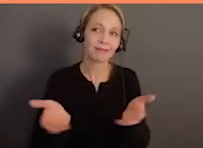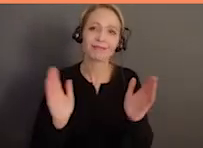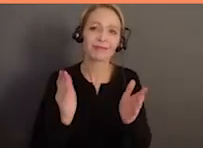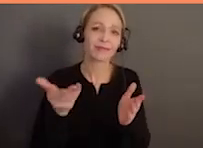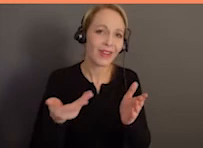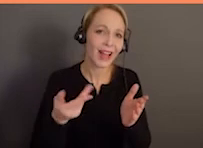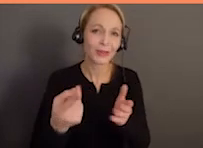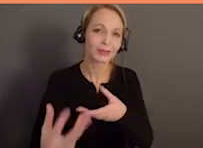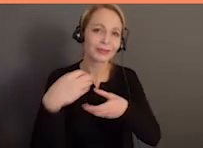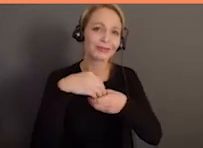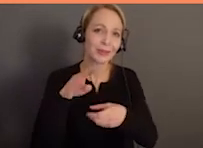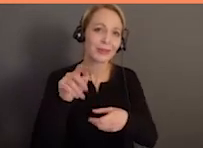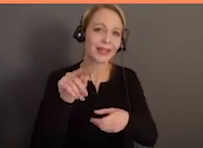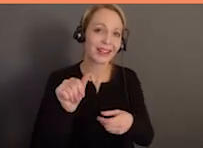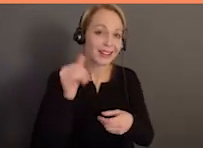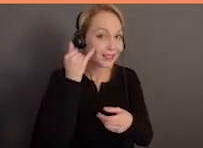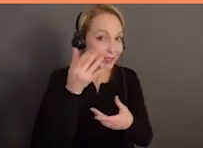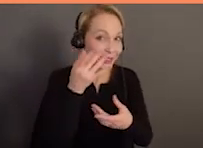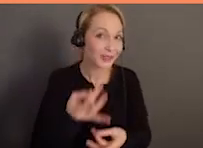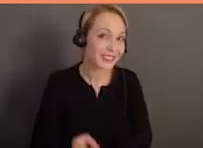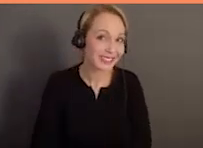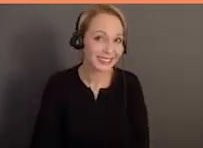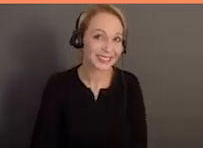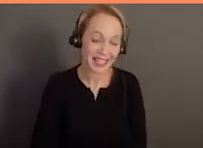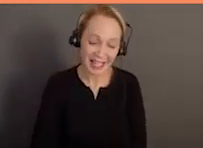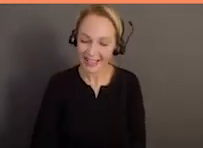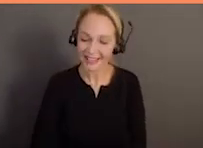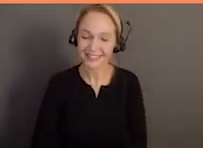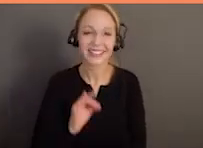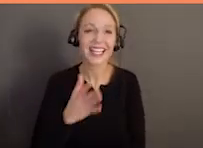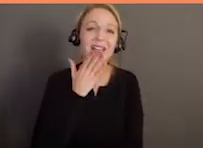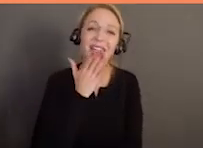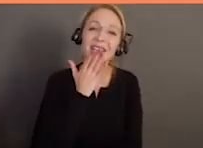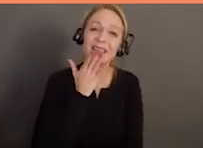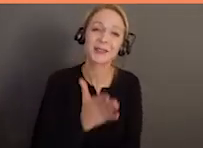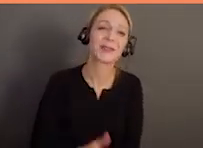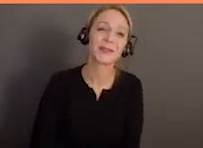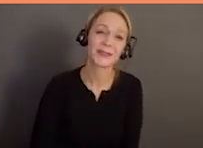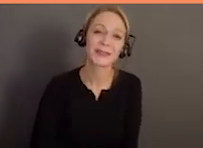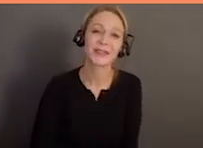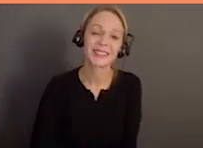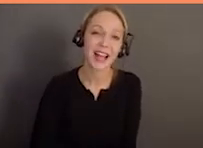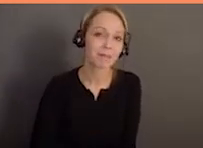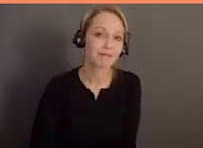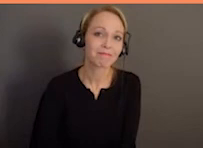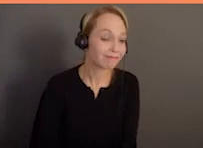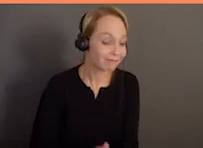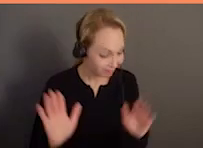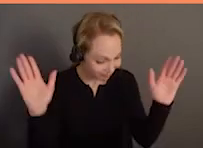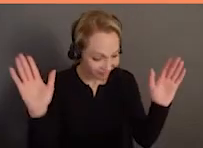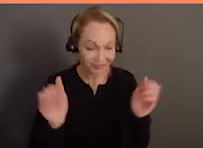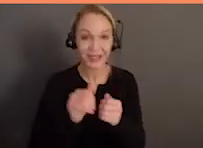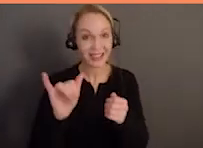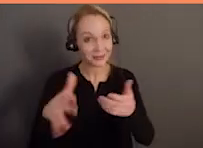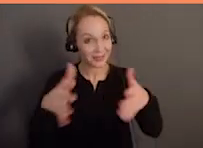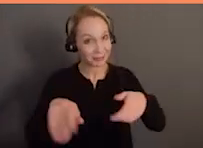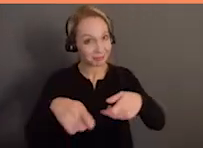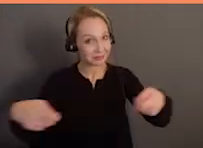SO YEAH, THANK YOU, THANK YOU, THANK YOU. WITH THAT WE'RE GOING TO -- NOT SURE HOW MUCH TIME WE HAVE.